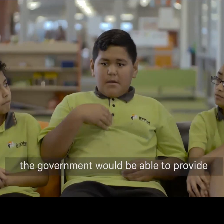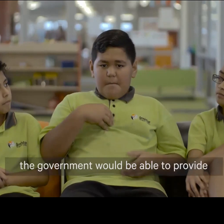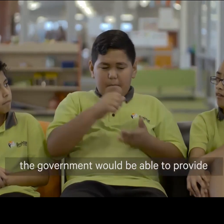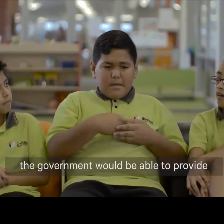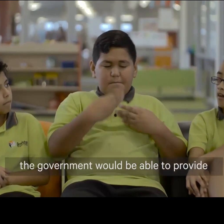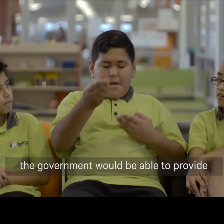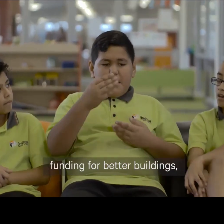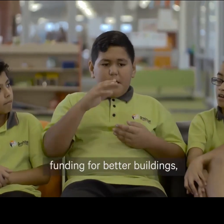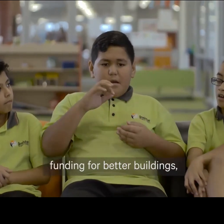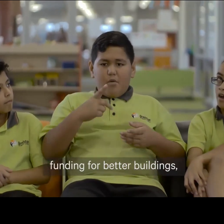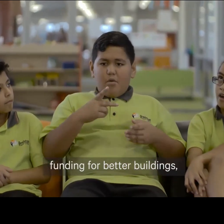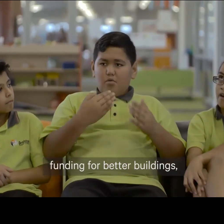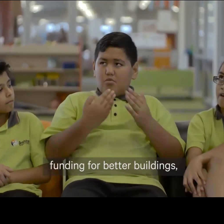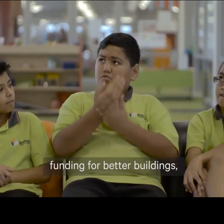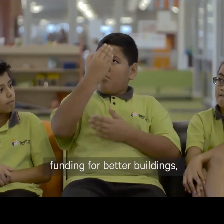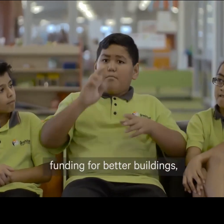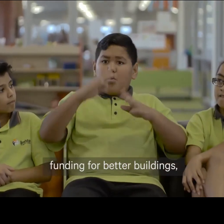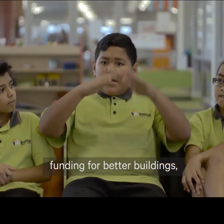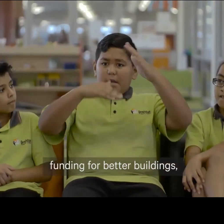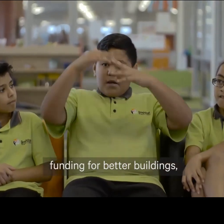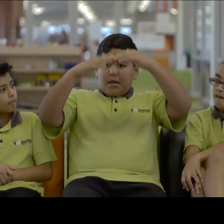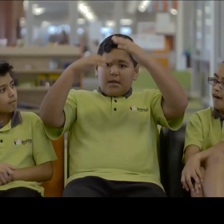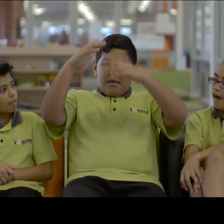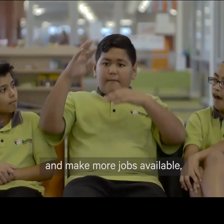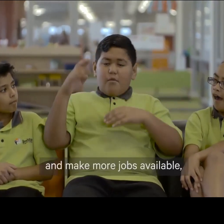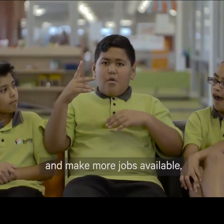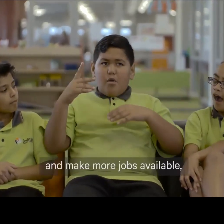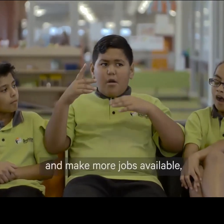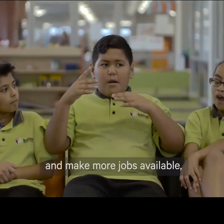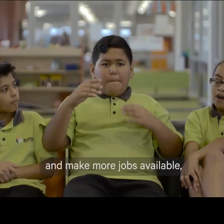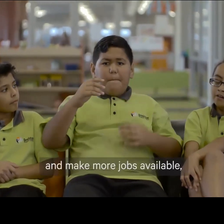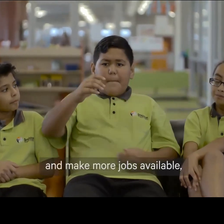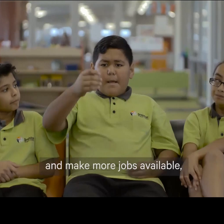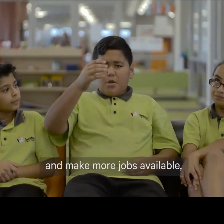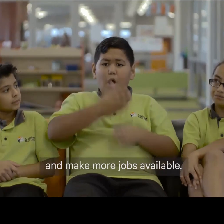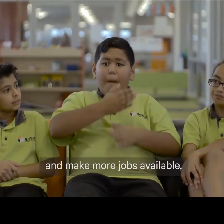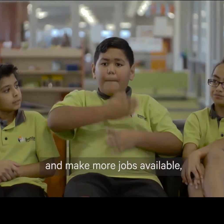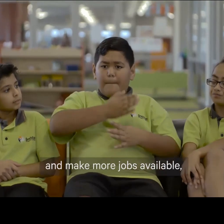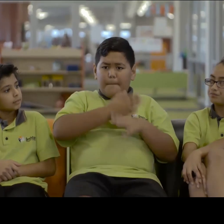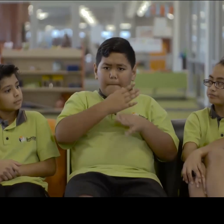The government would be able to provide funding for better buildings and make more jobs available.